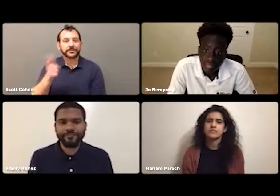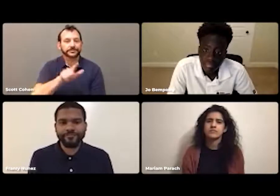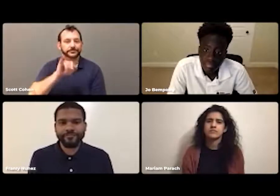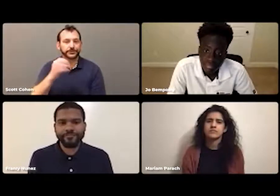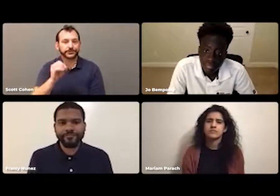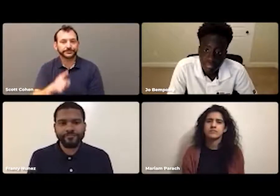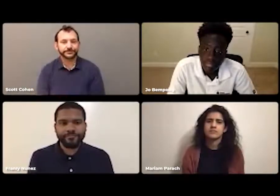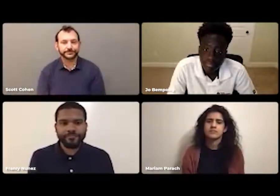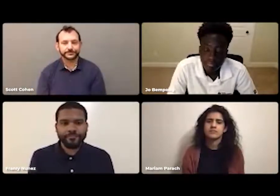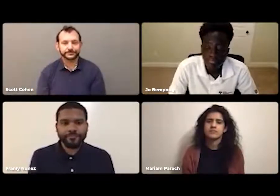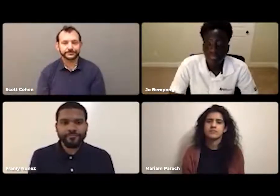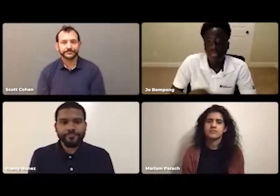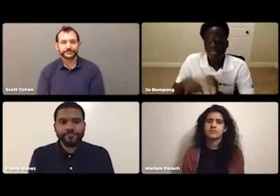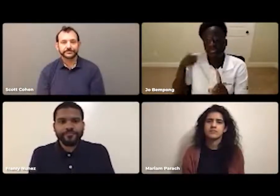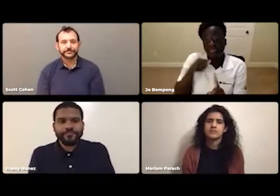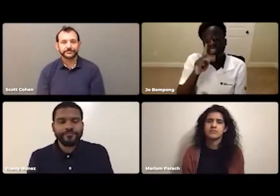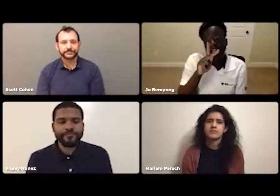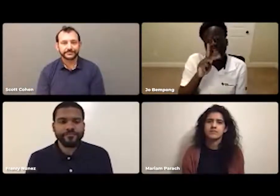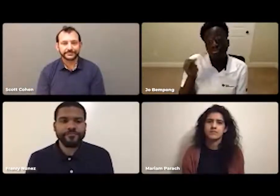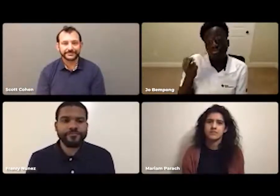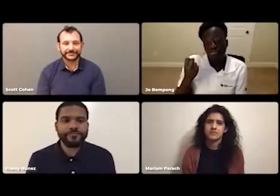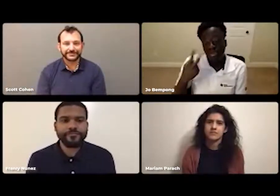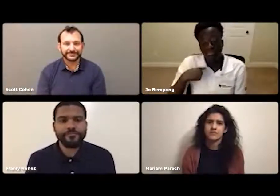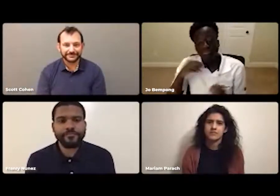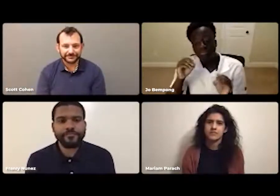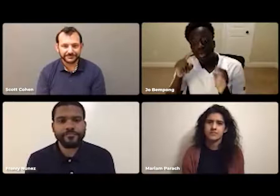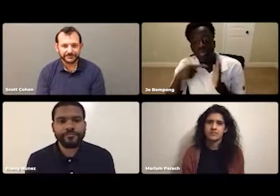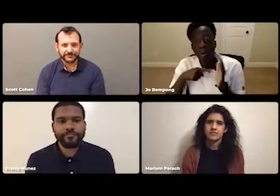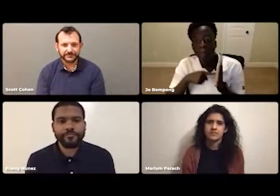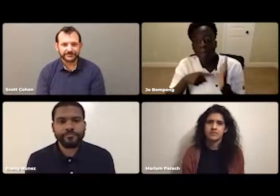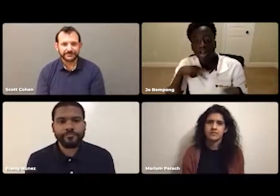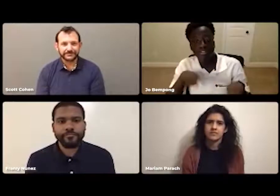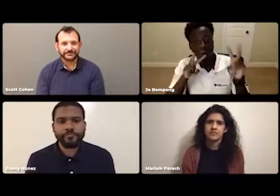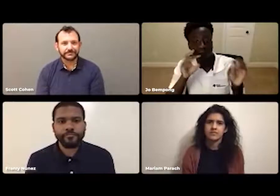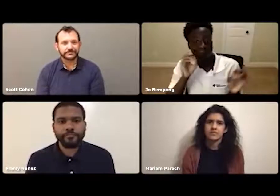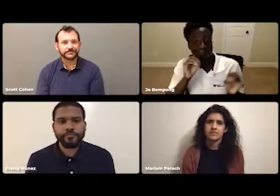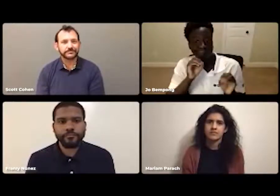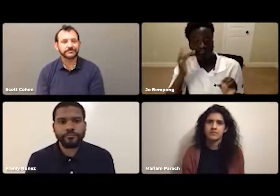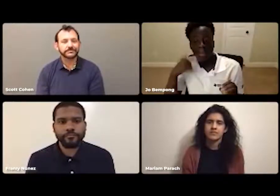the science field. That was in college, though. None in K-12. Interesting! Jo, same question.